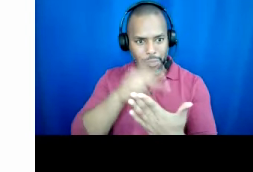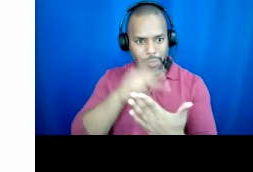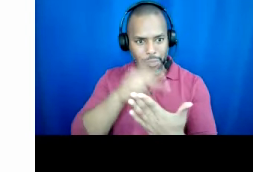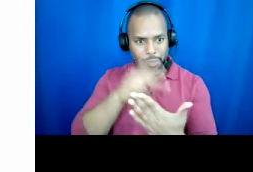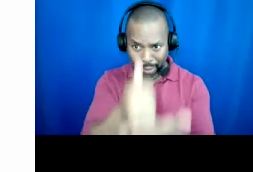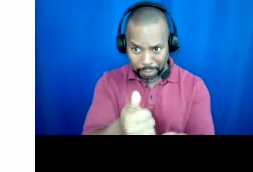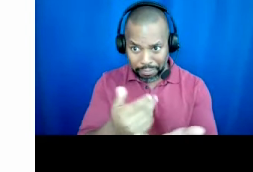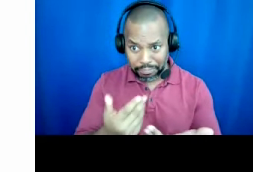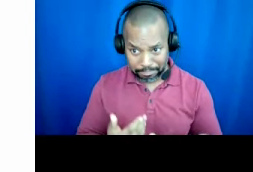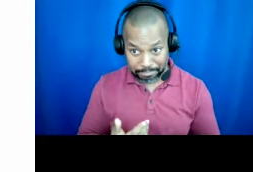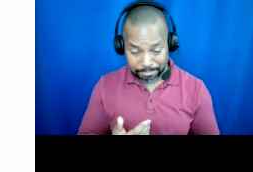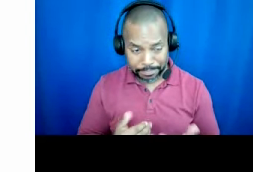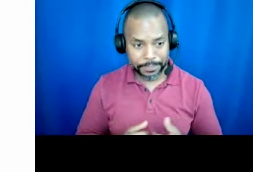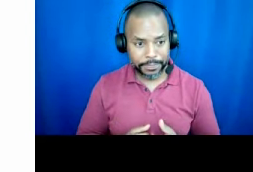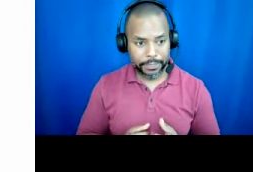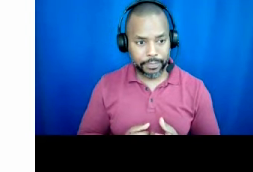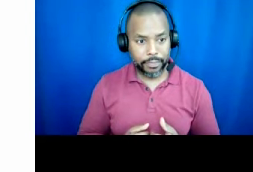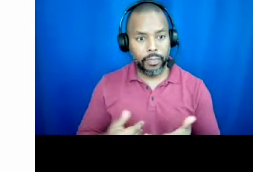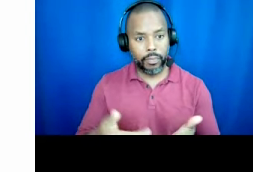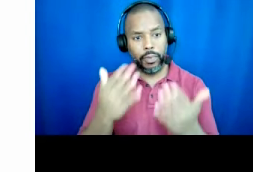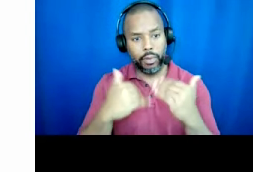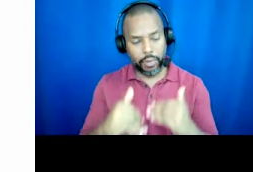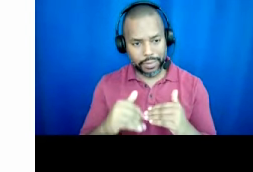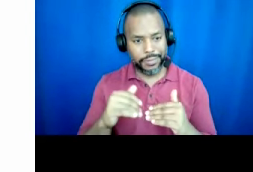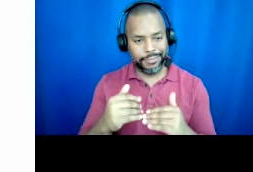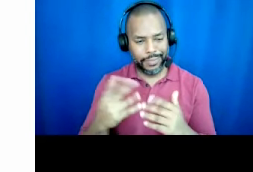Under institutional alignment, the first criteria would be: